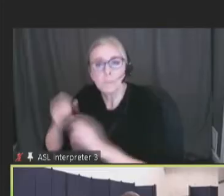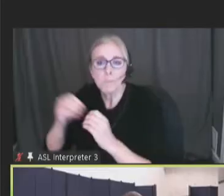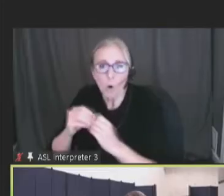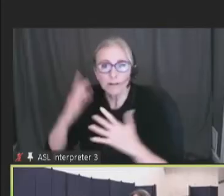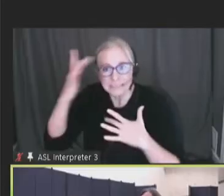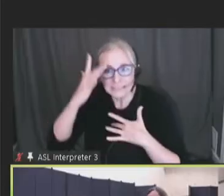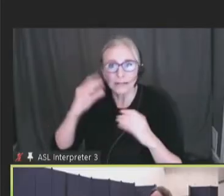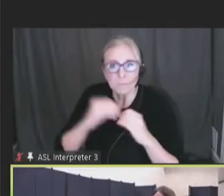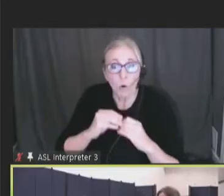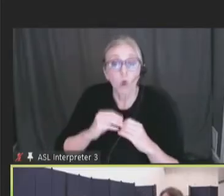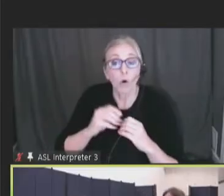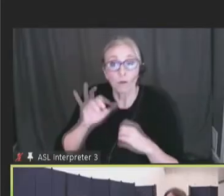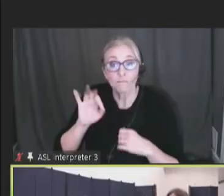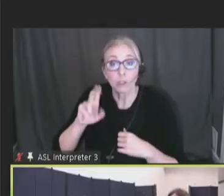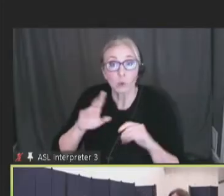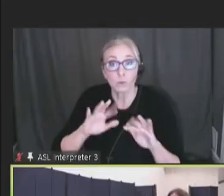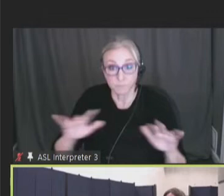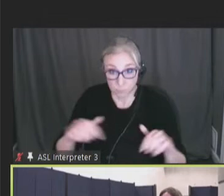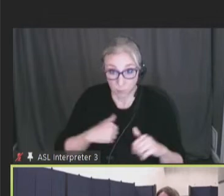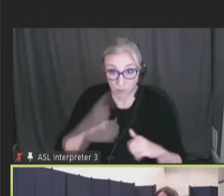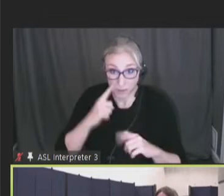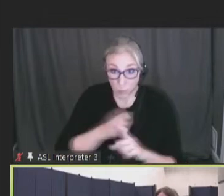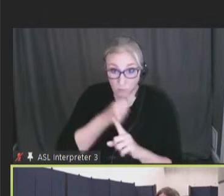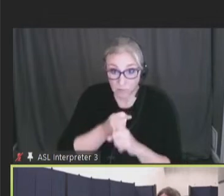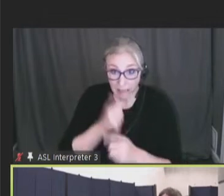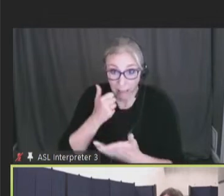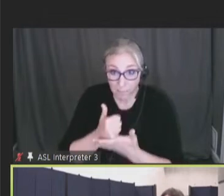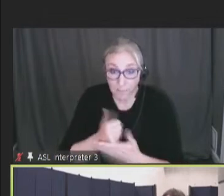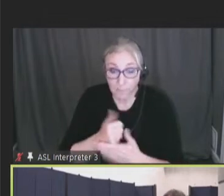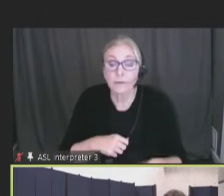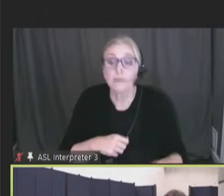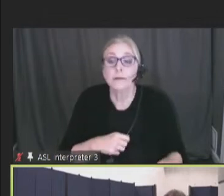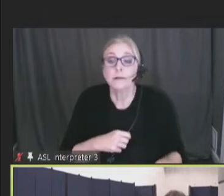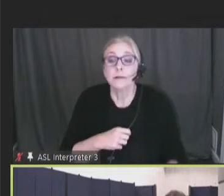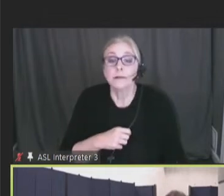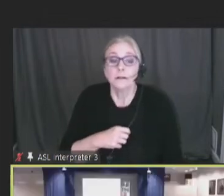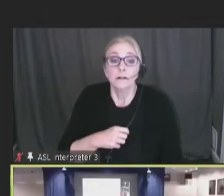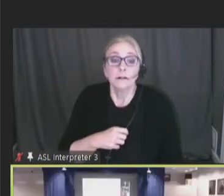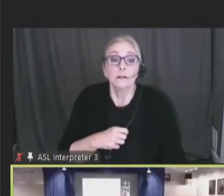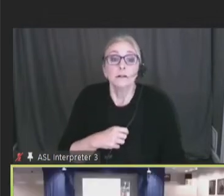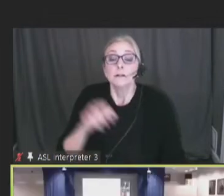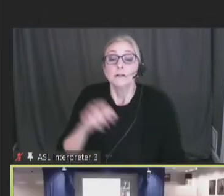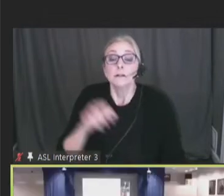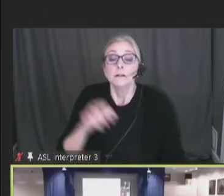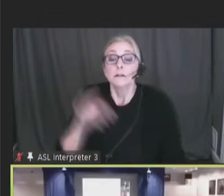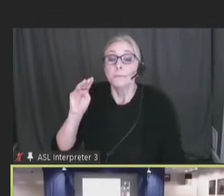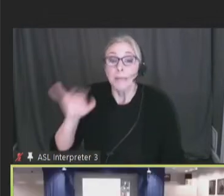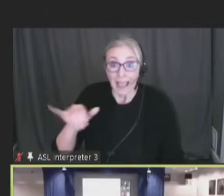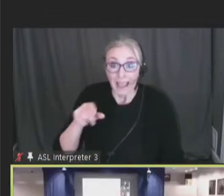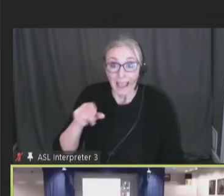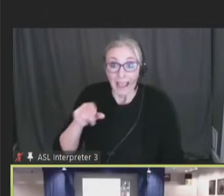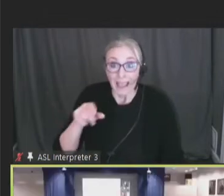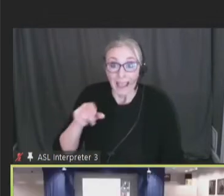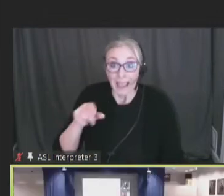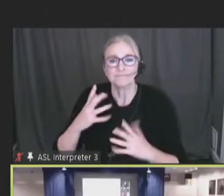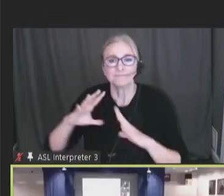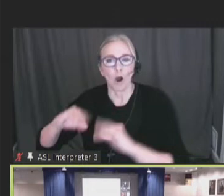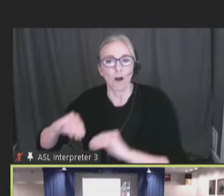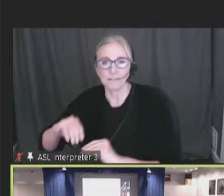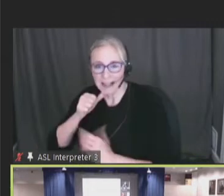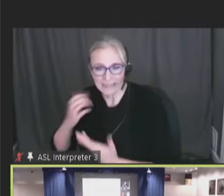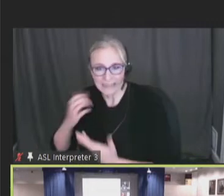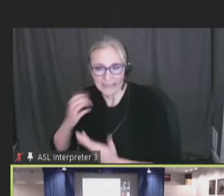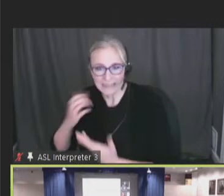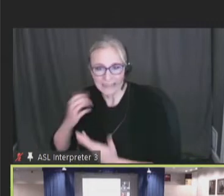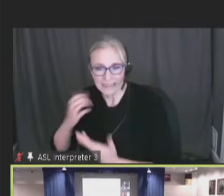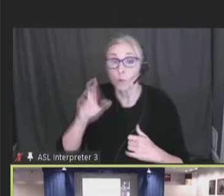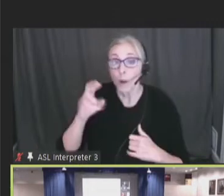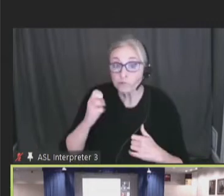Robert Hopkins: So, May has had to step away. Rachael or Denise, do you have any comments?